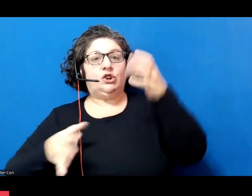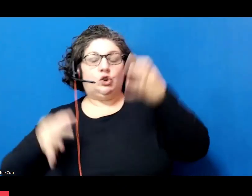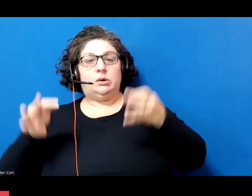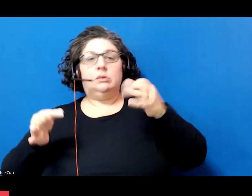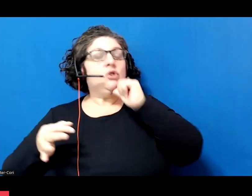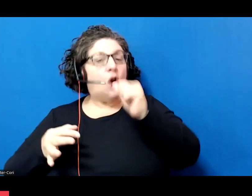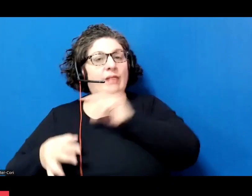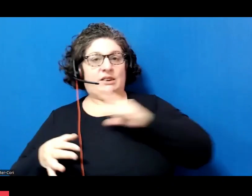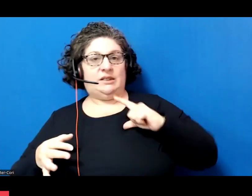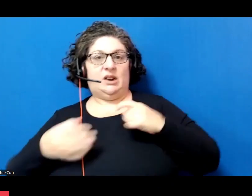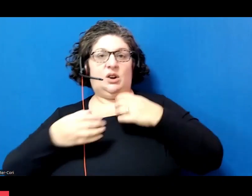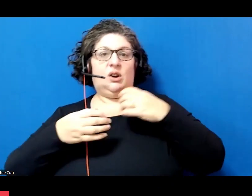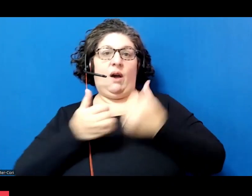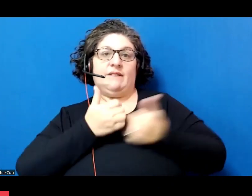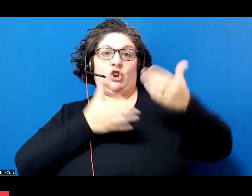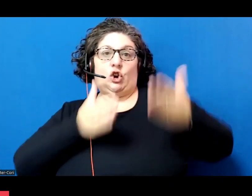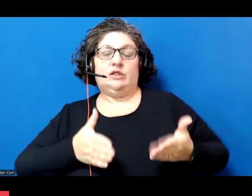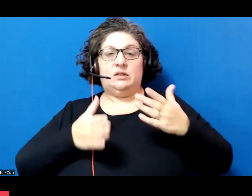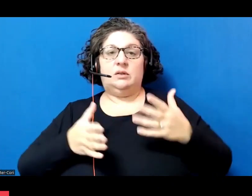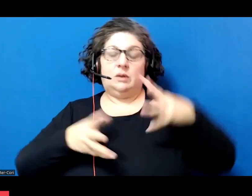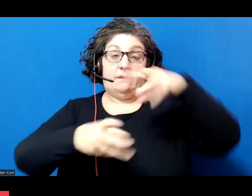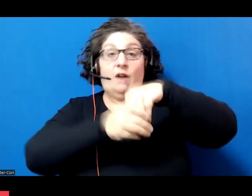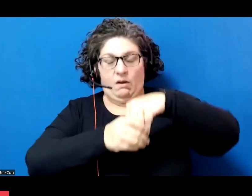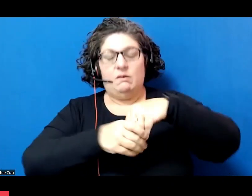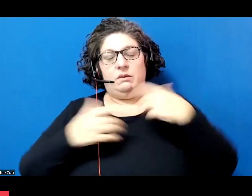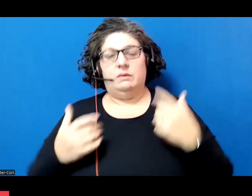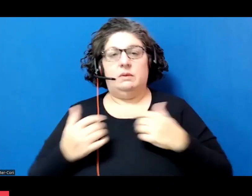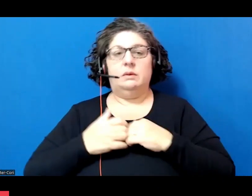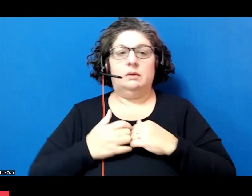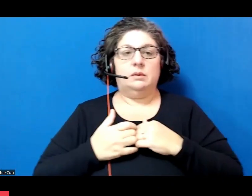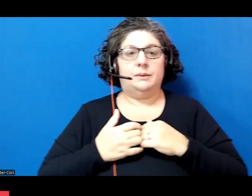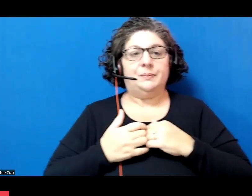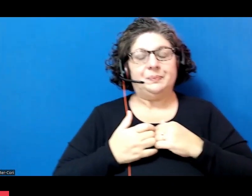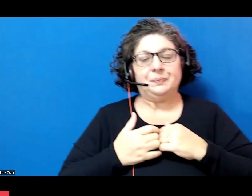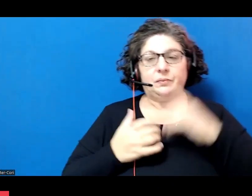non-legislative officers to play an important role in their federal election process.